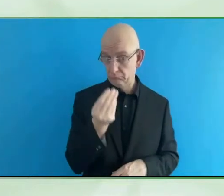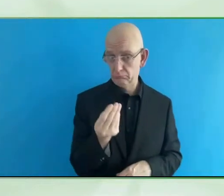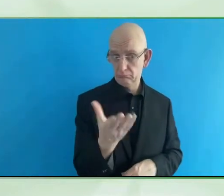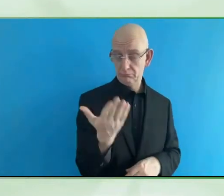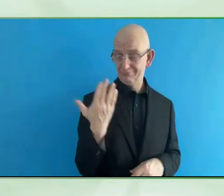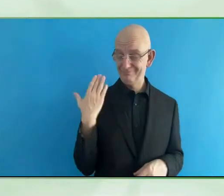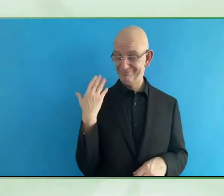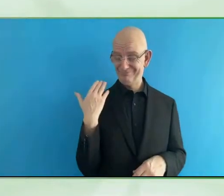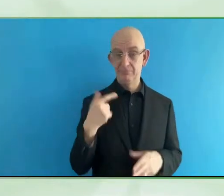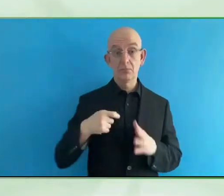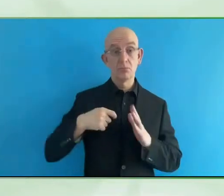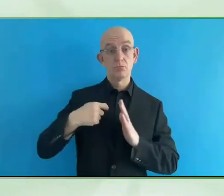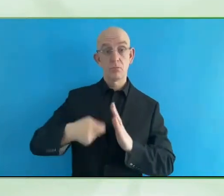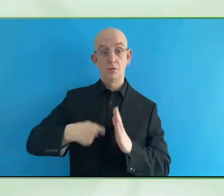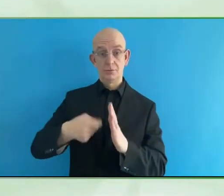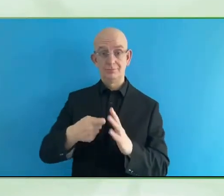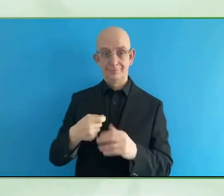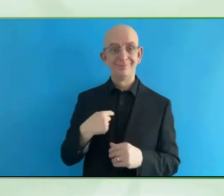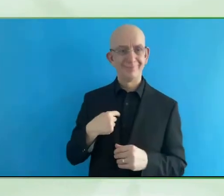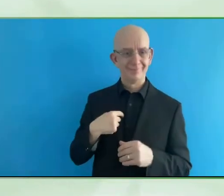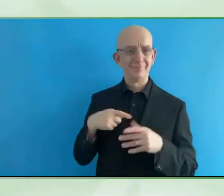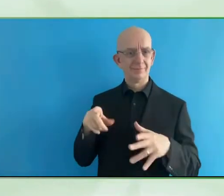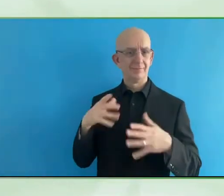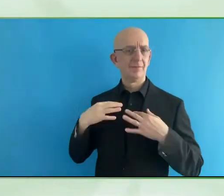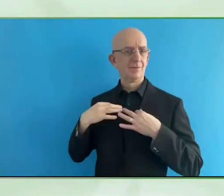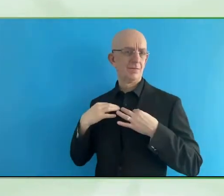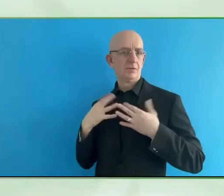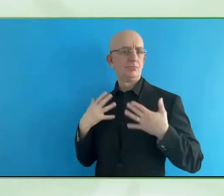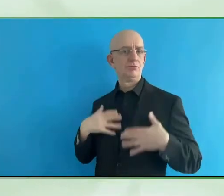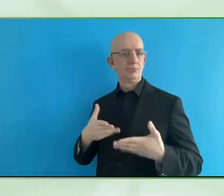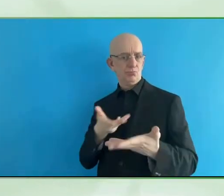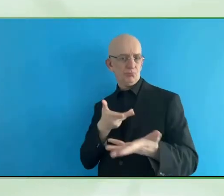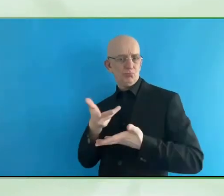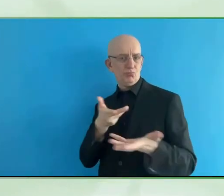You live and breathe the work. The Gandhi statement of live and change.